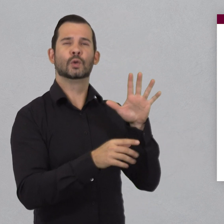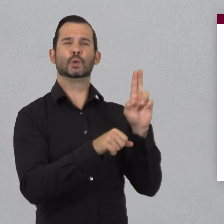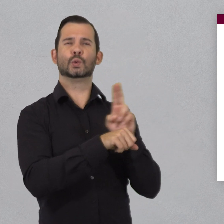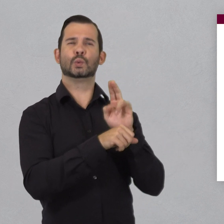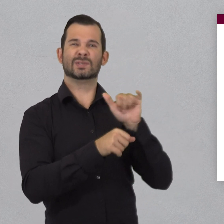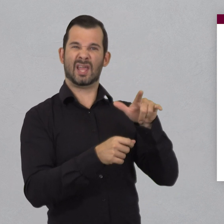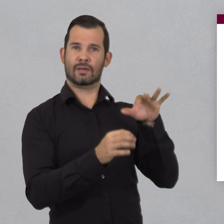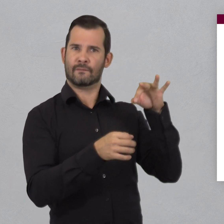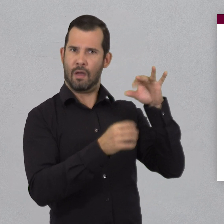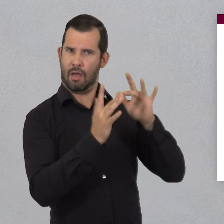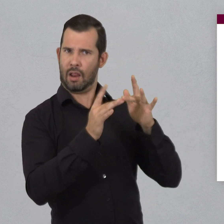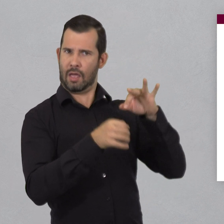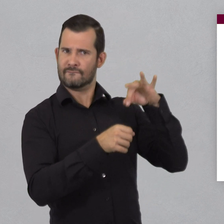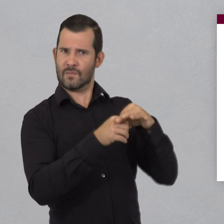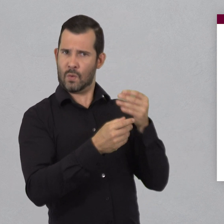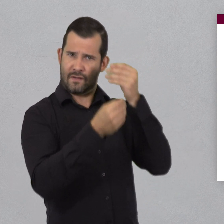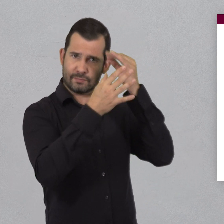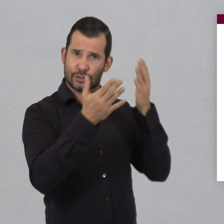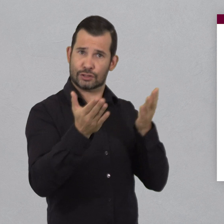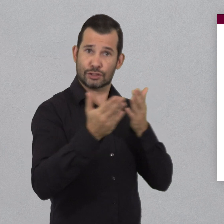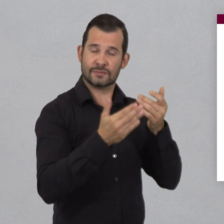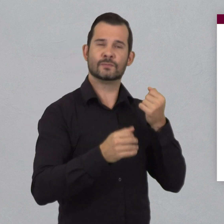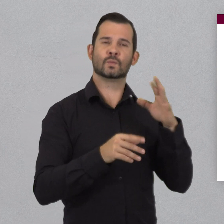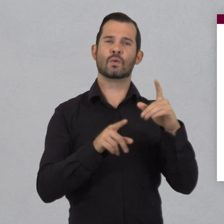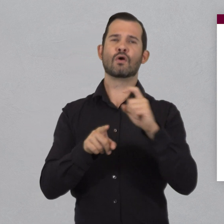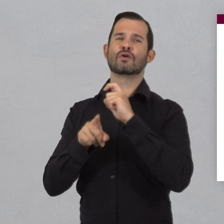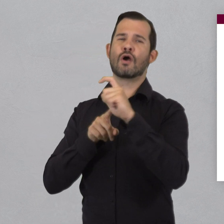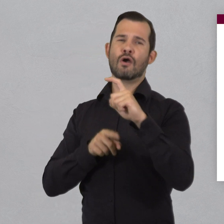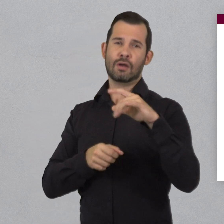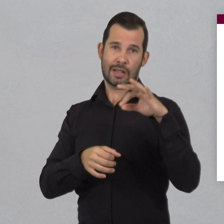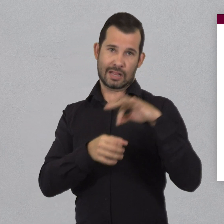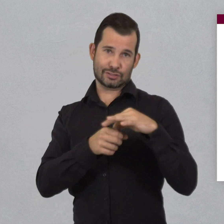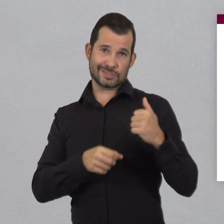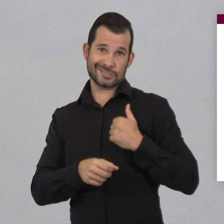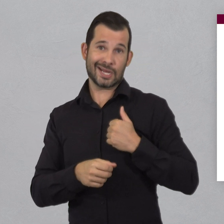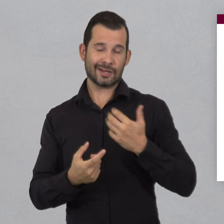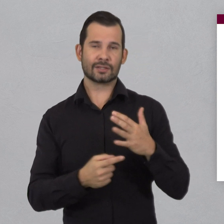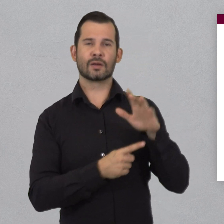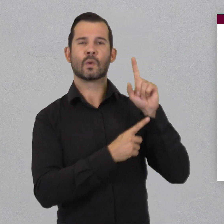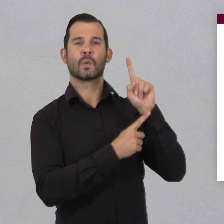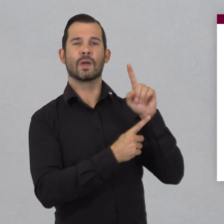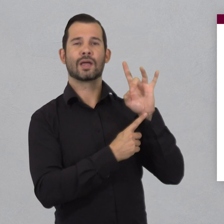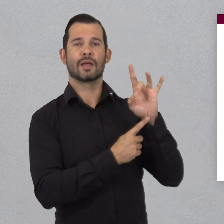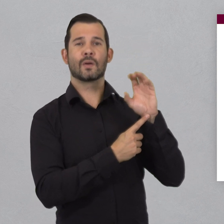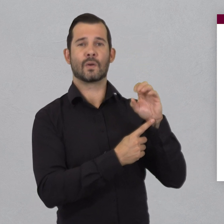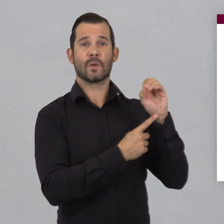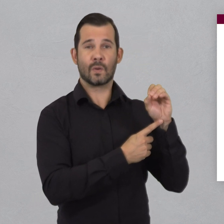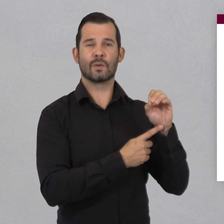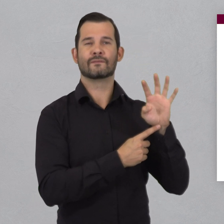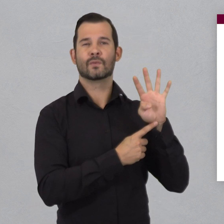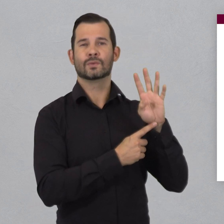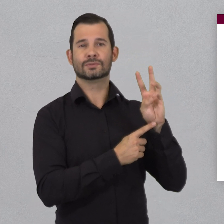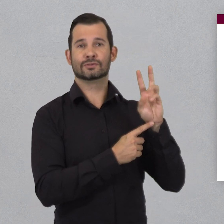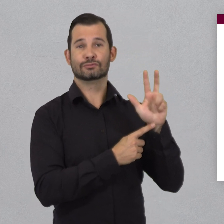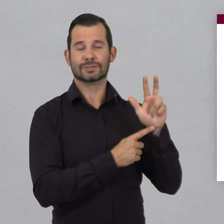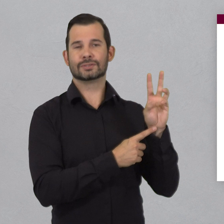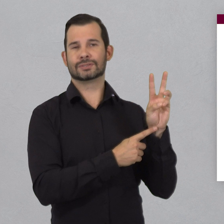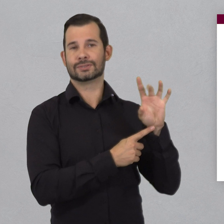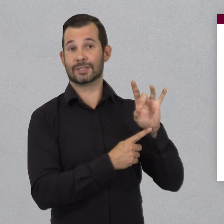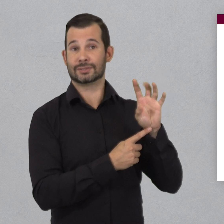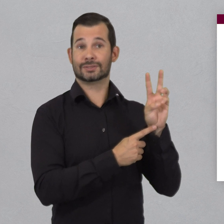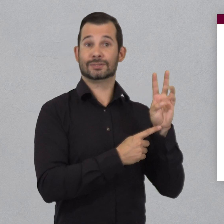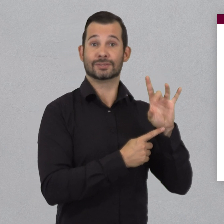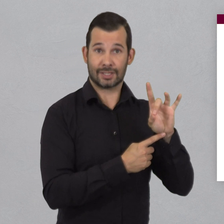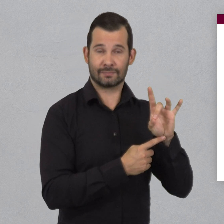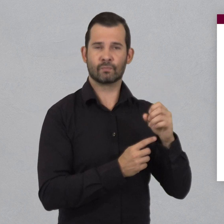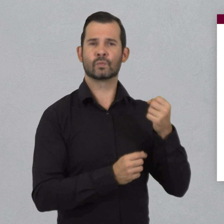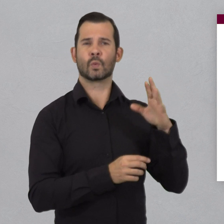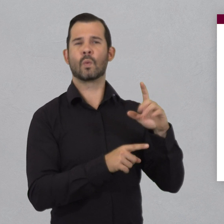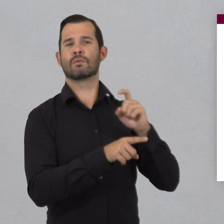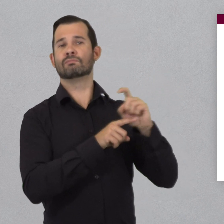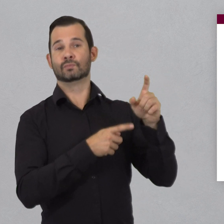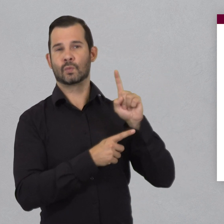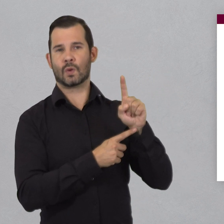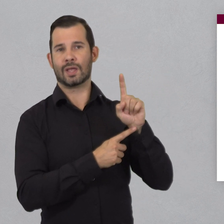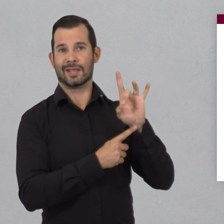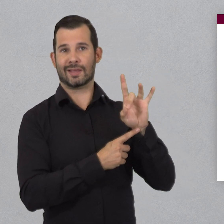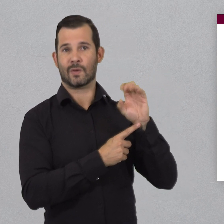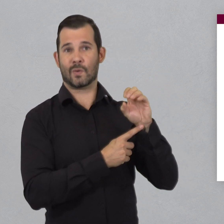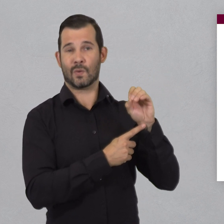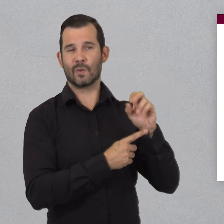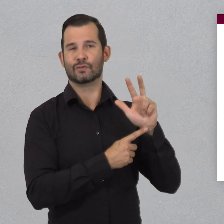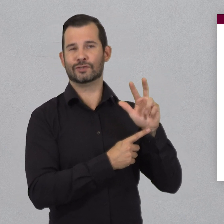card, use the online Voter Information Service or call Elections Canada at 1-800-463-6868 or